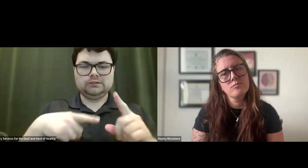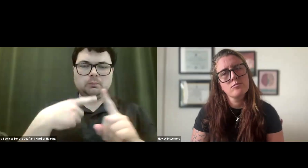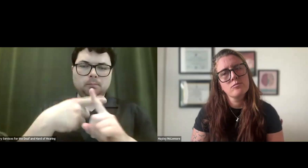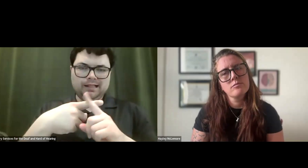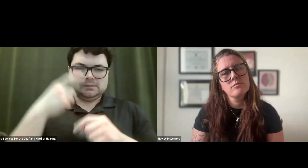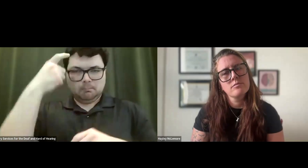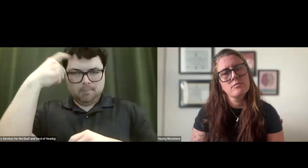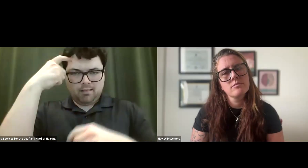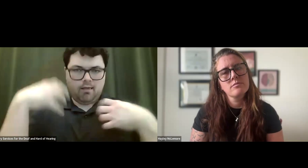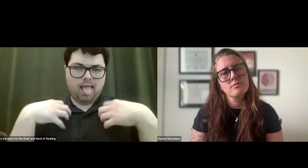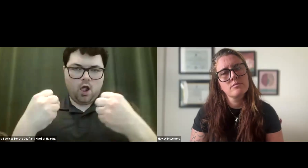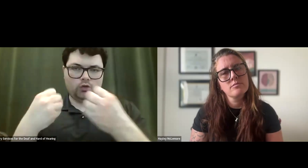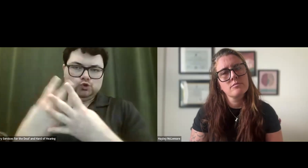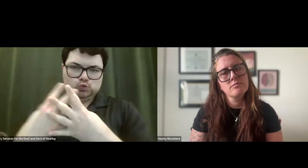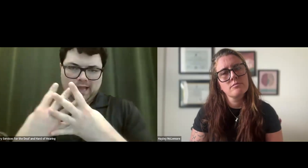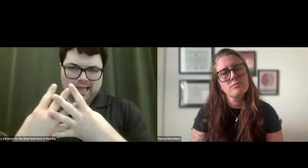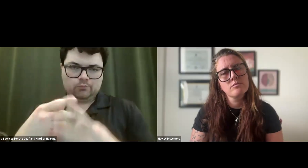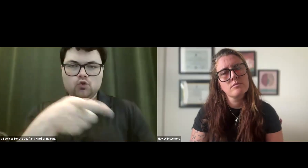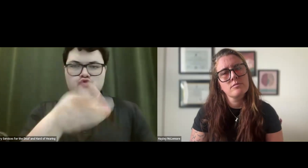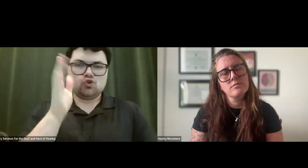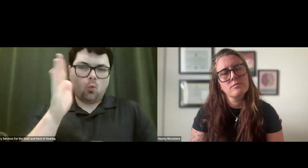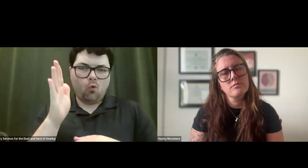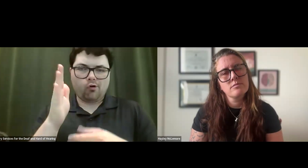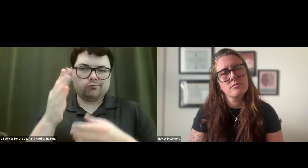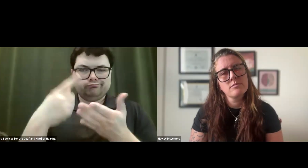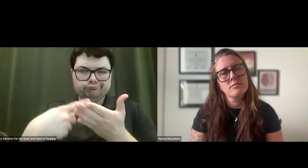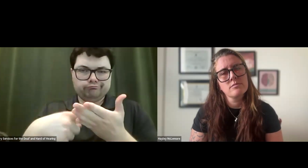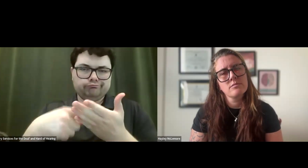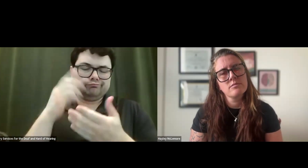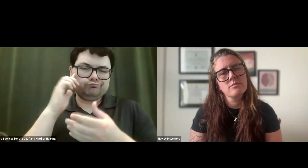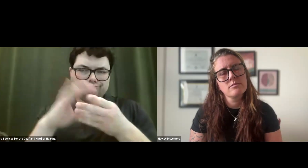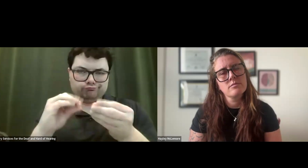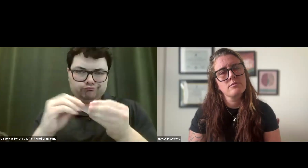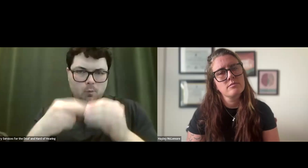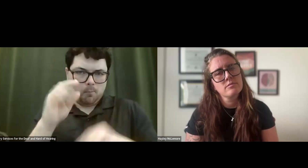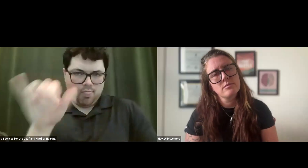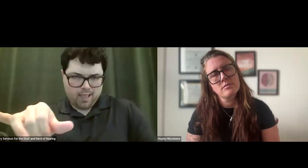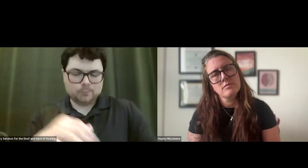talking about depression and mental health screenings. So, Hayley will go ahead and discuss